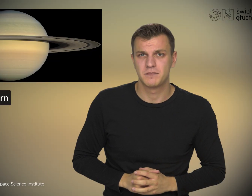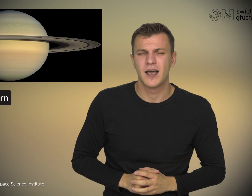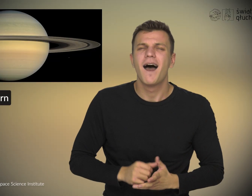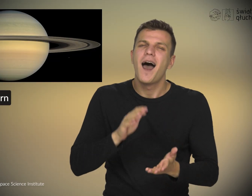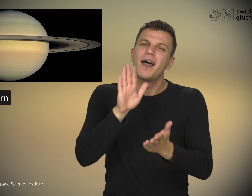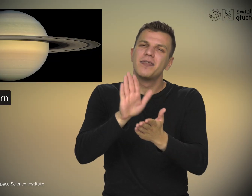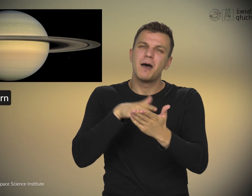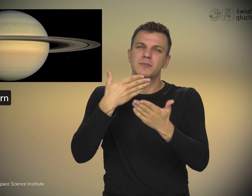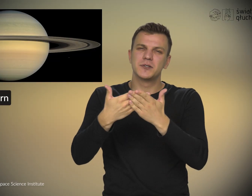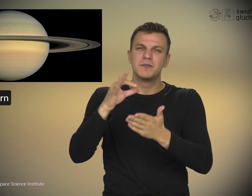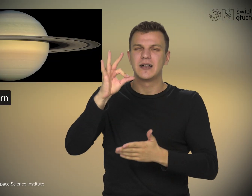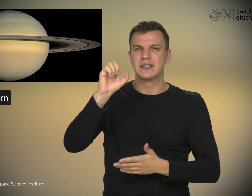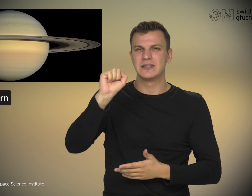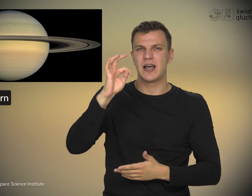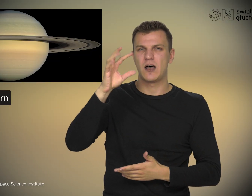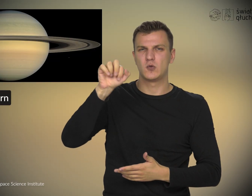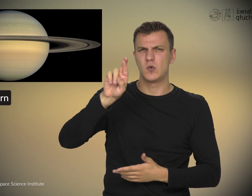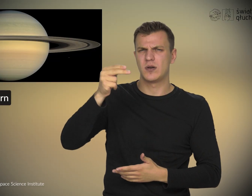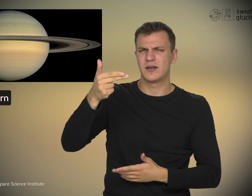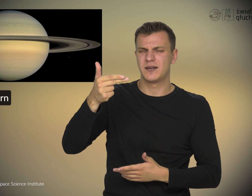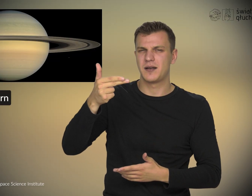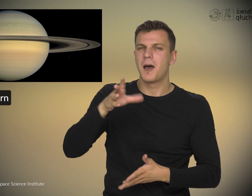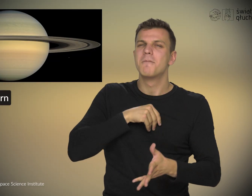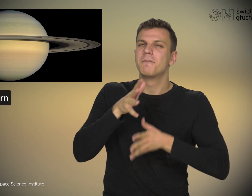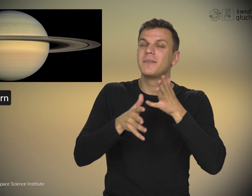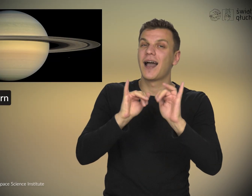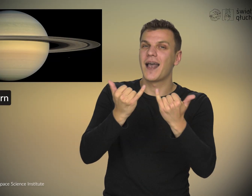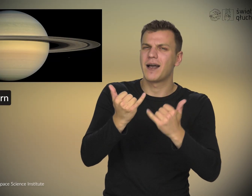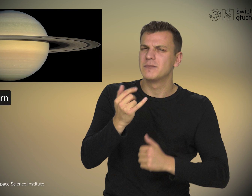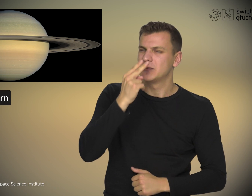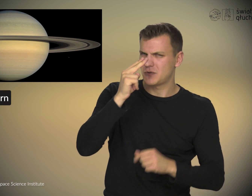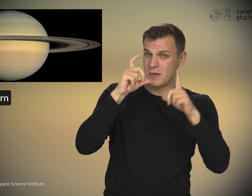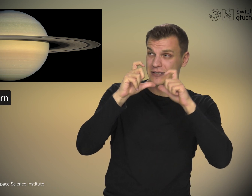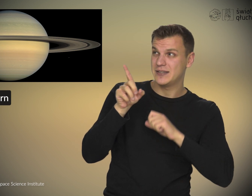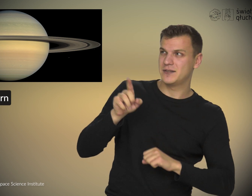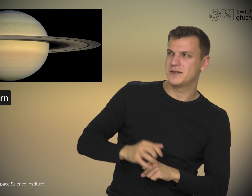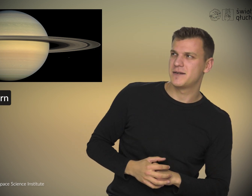But... look at an image of Saturn.